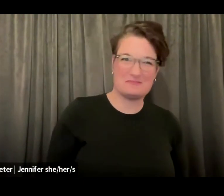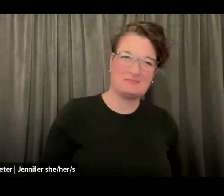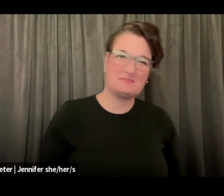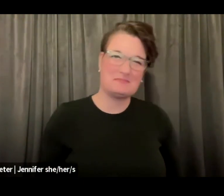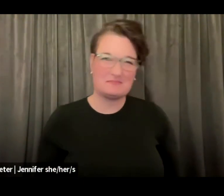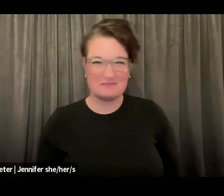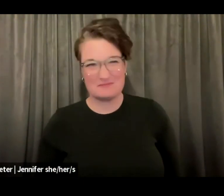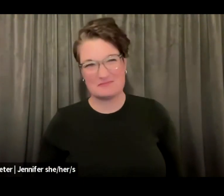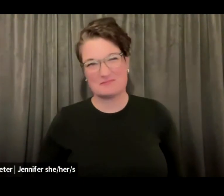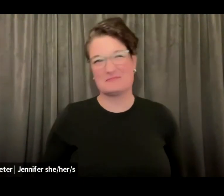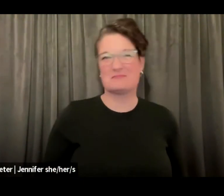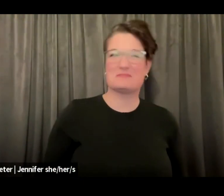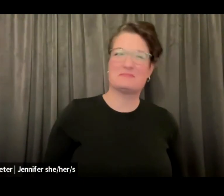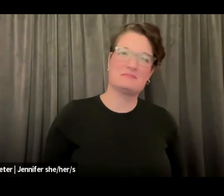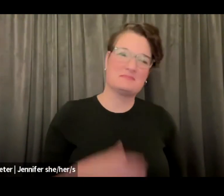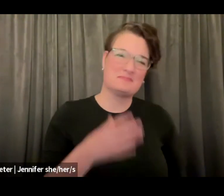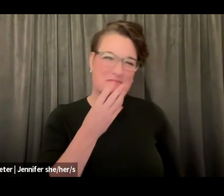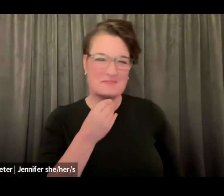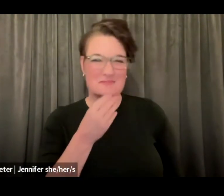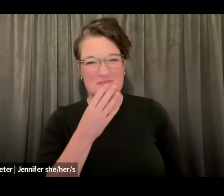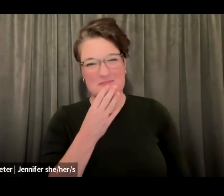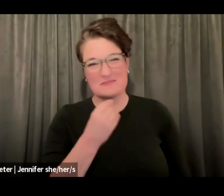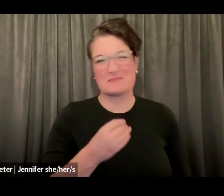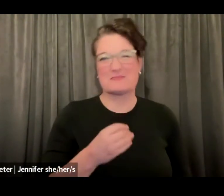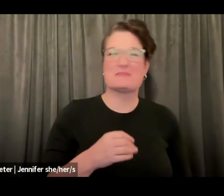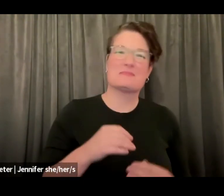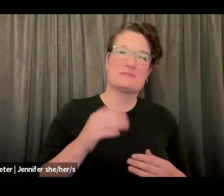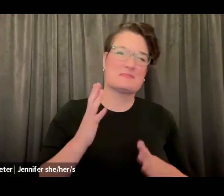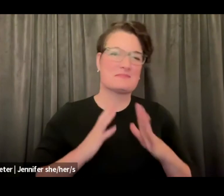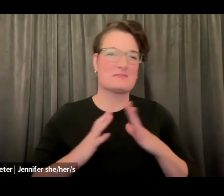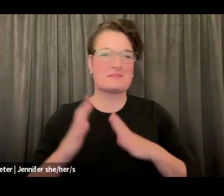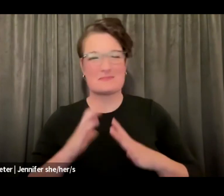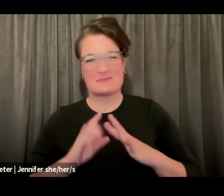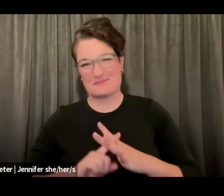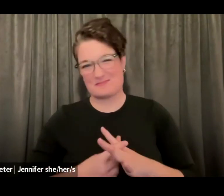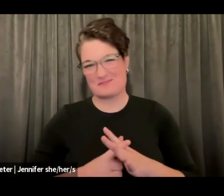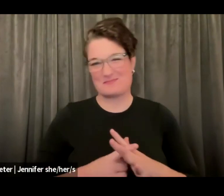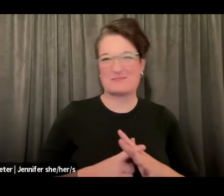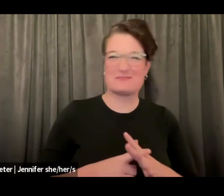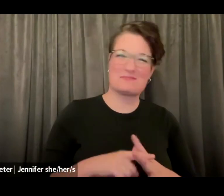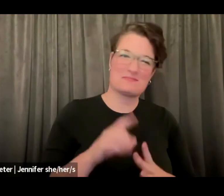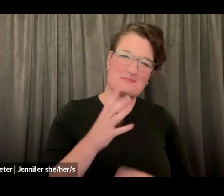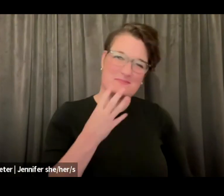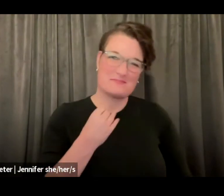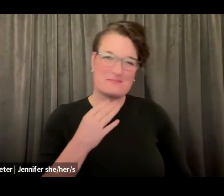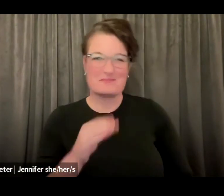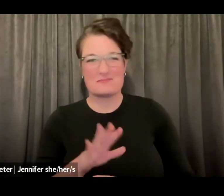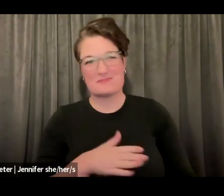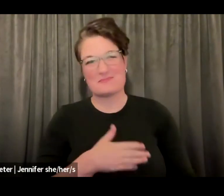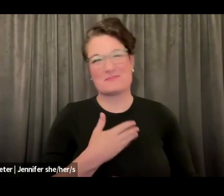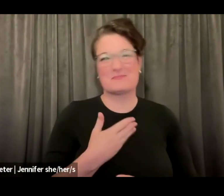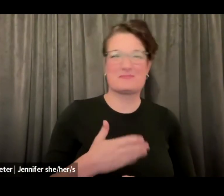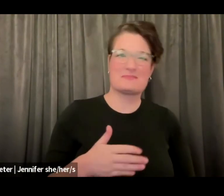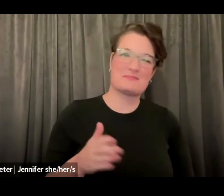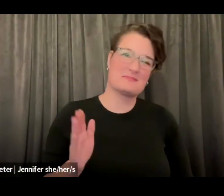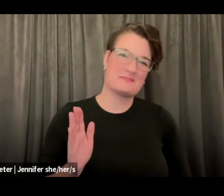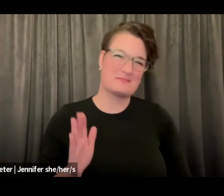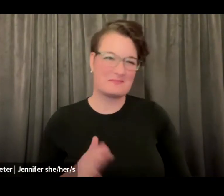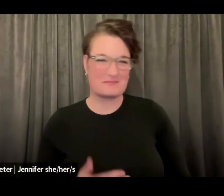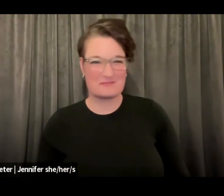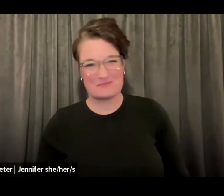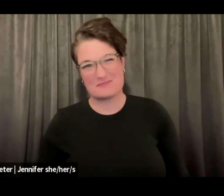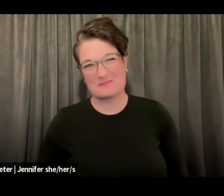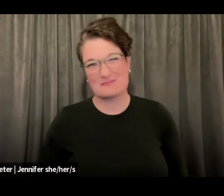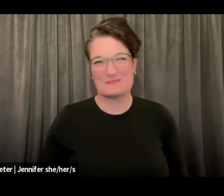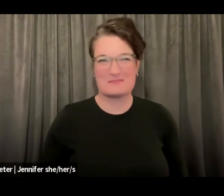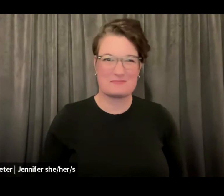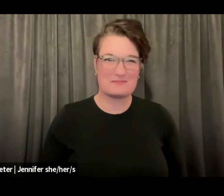bereshit bara bereshit bara bereshit bara elohim